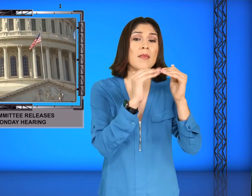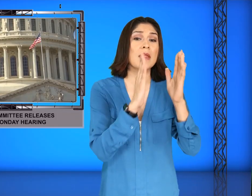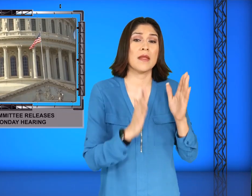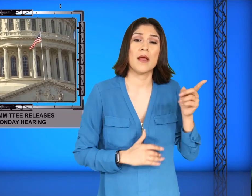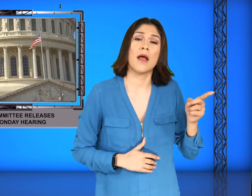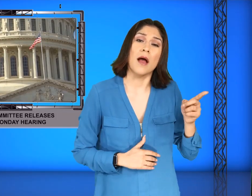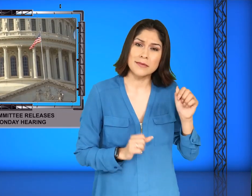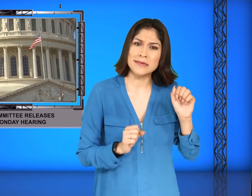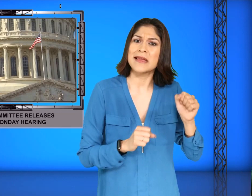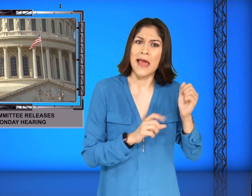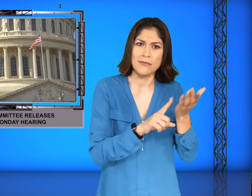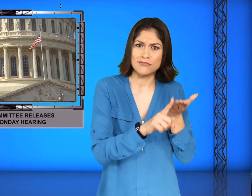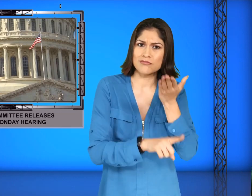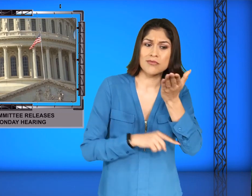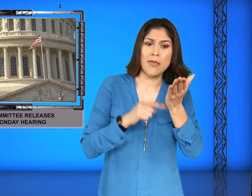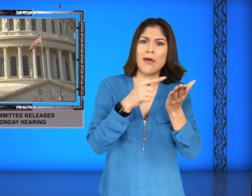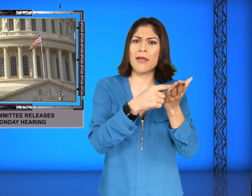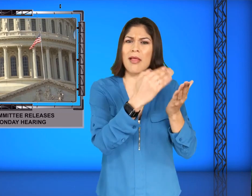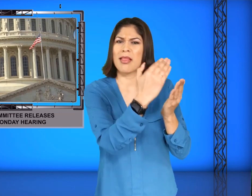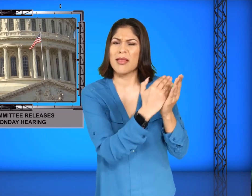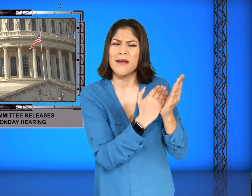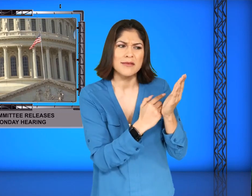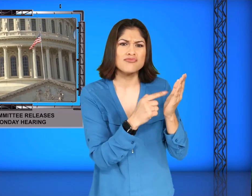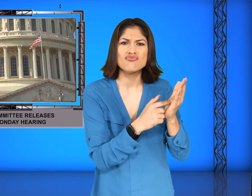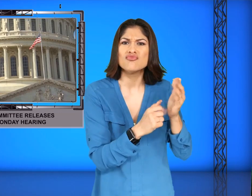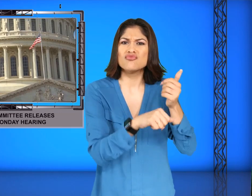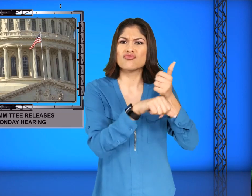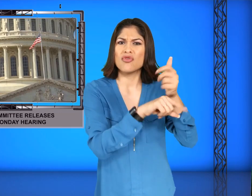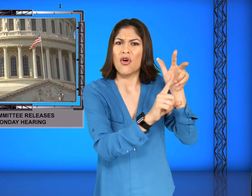The House may introduce articles